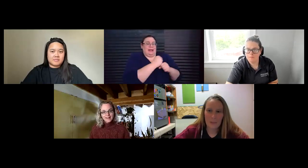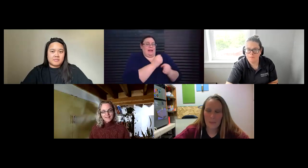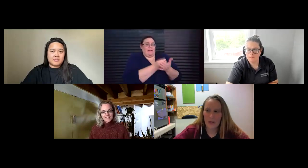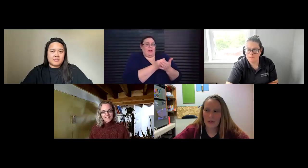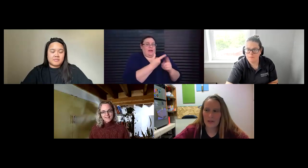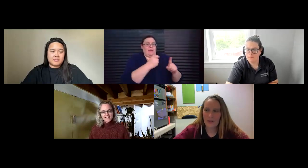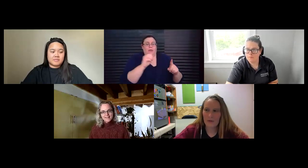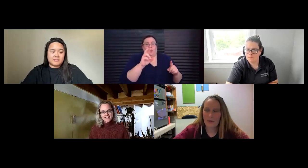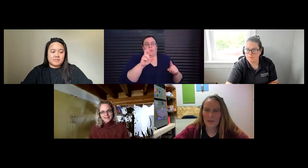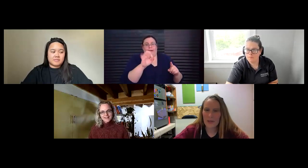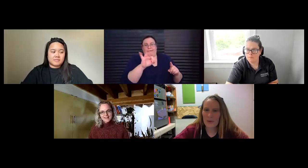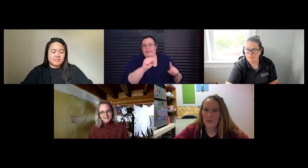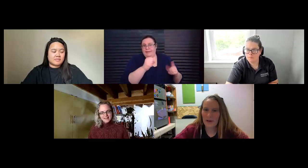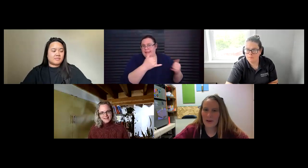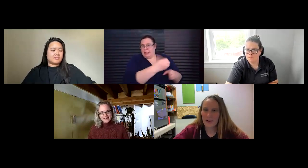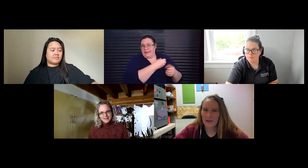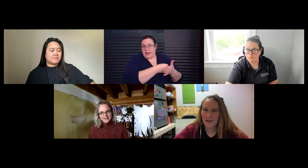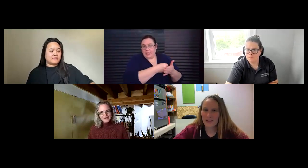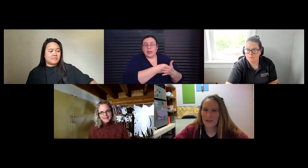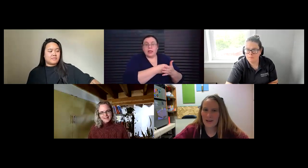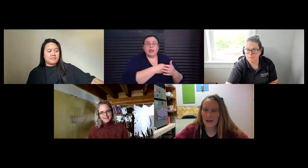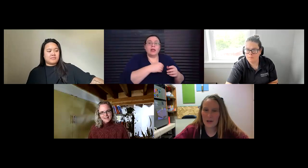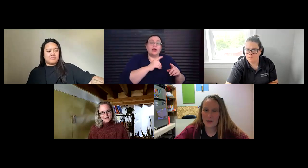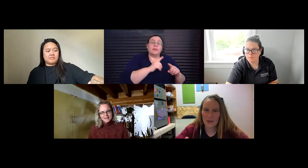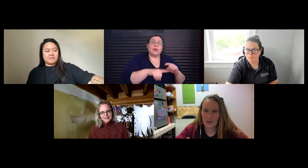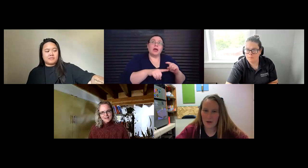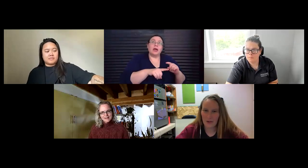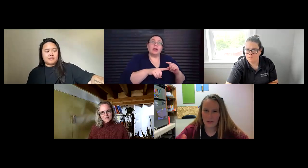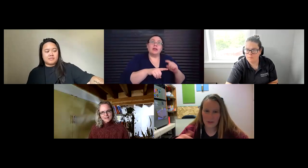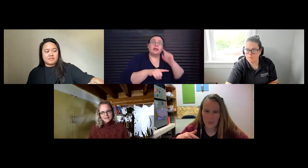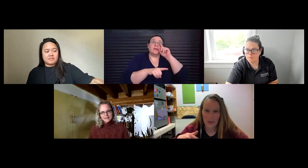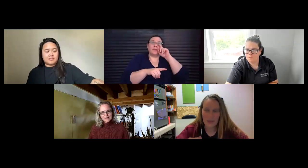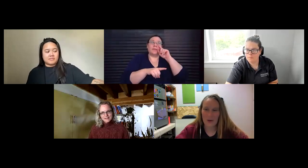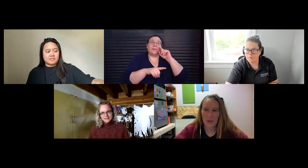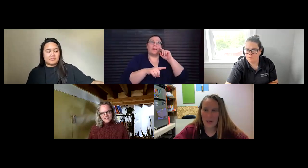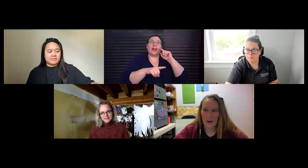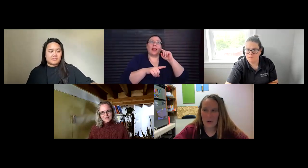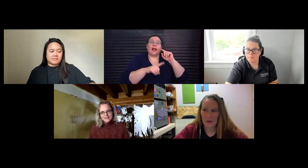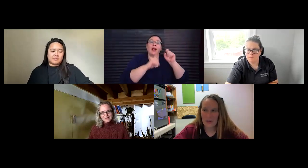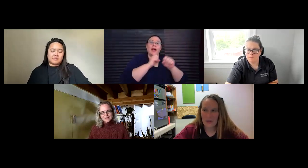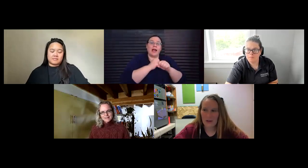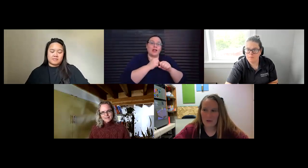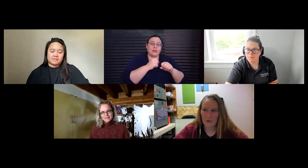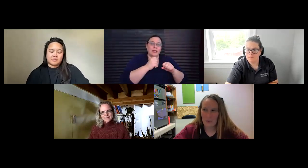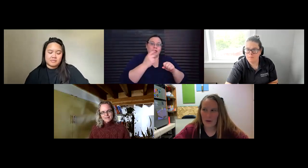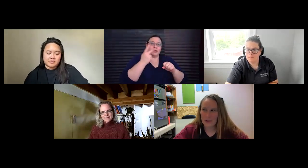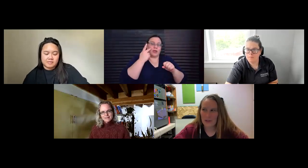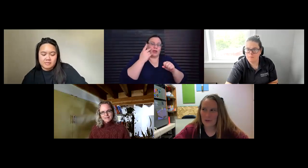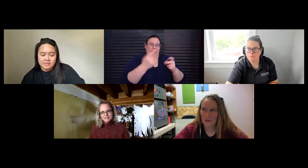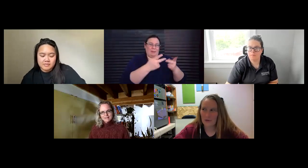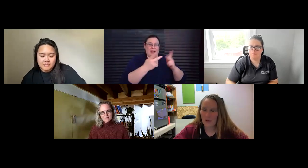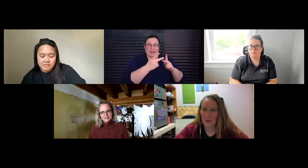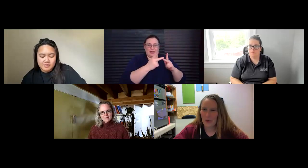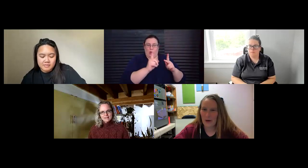But from the time that I actually saw this place that I'm in now for rent in February